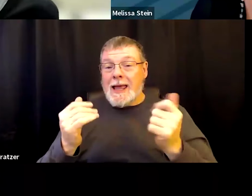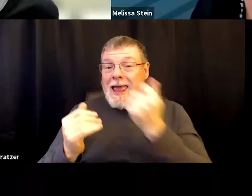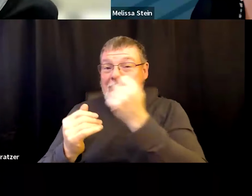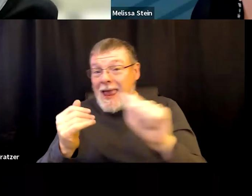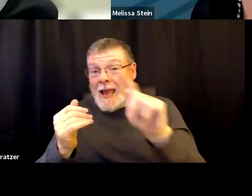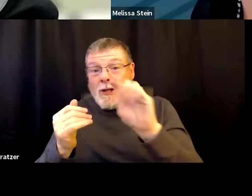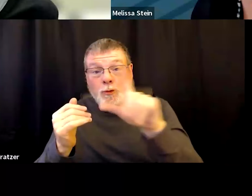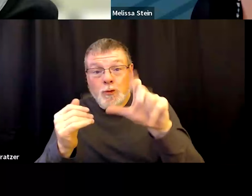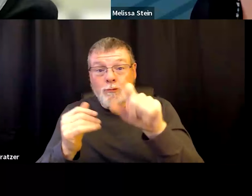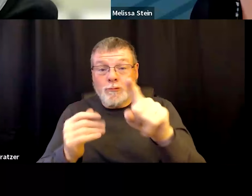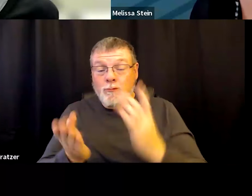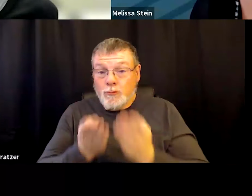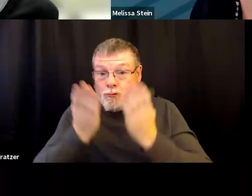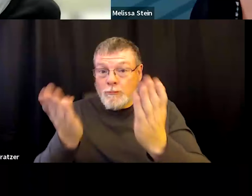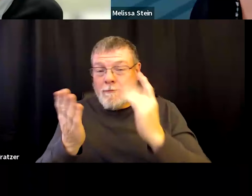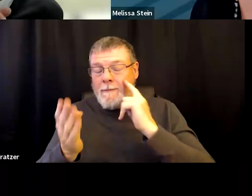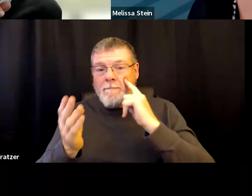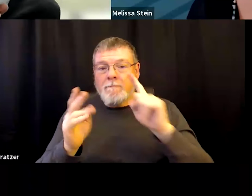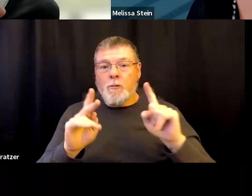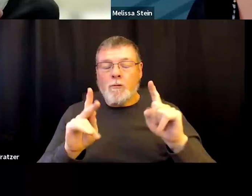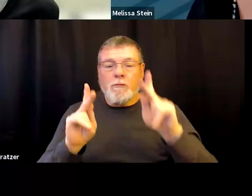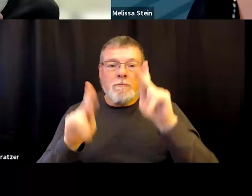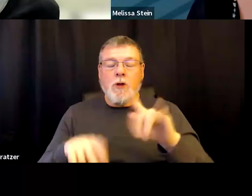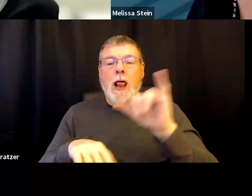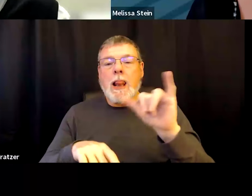you would recommend for someone, such as a probation officer